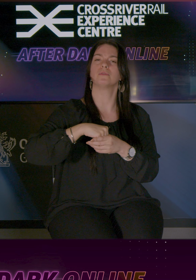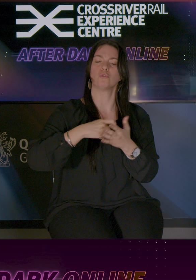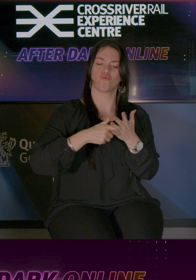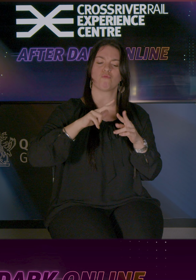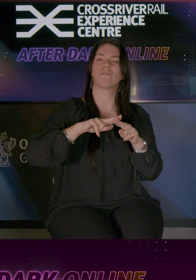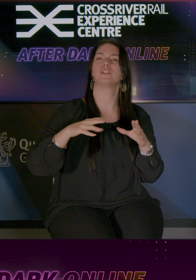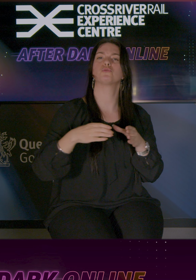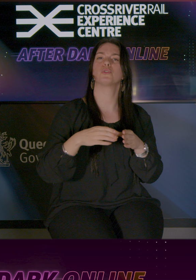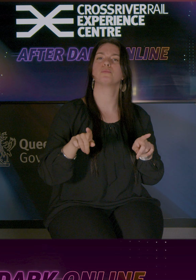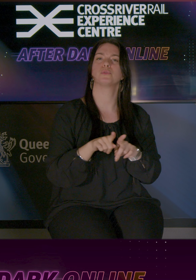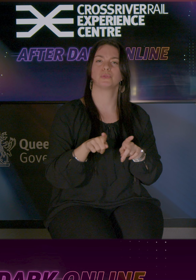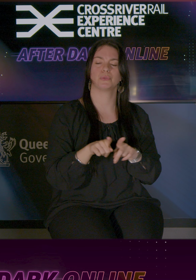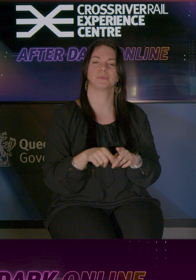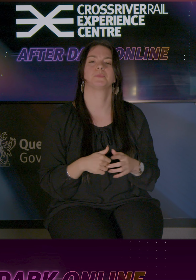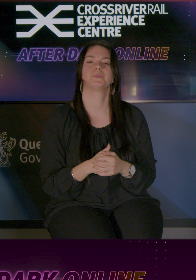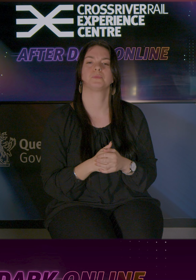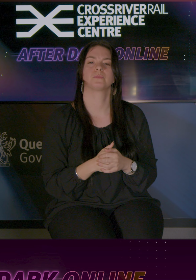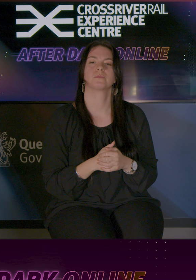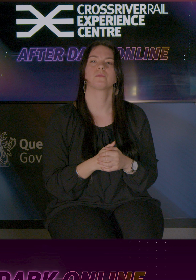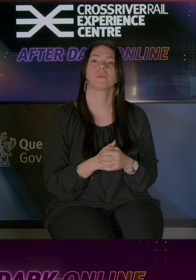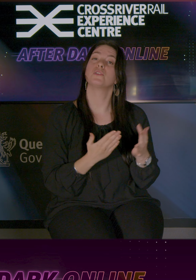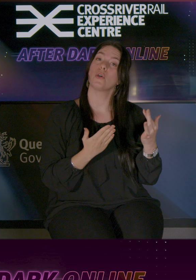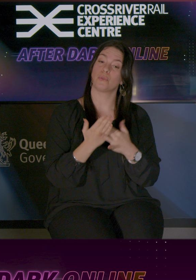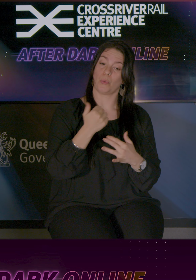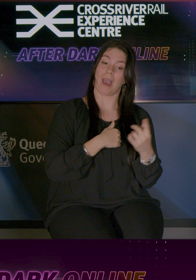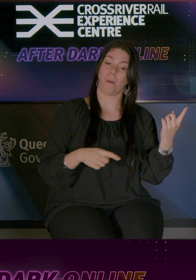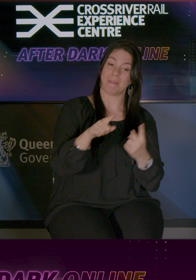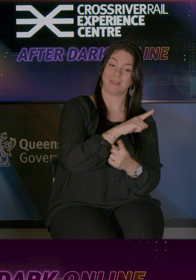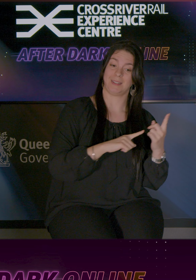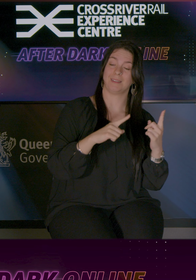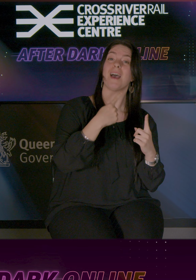so through our accessibility reference group meetings and through one-on-ones we are providing